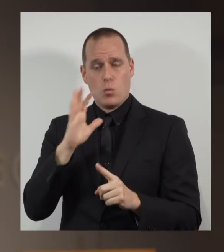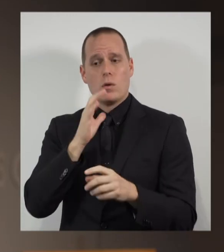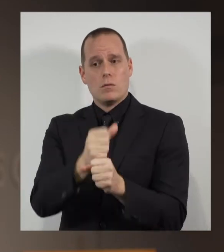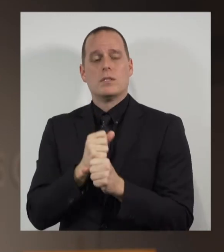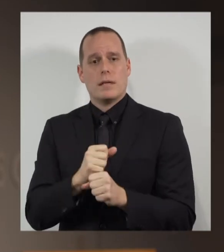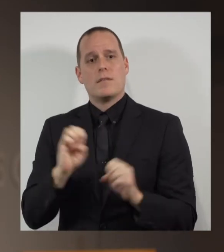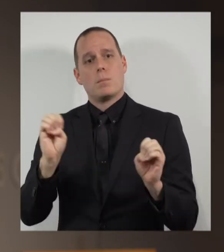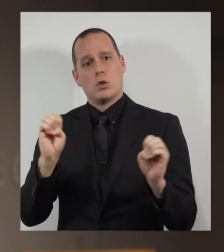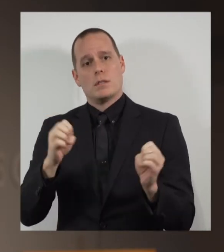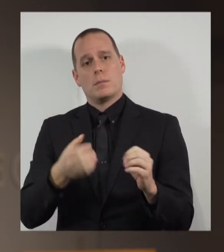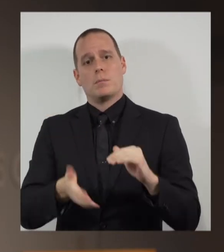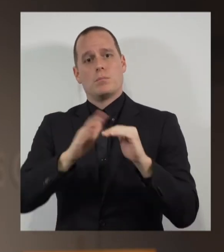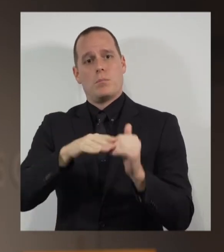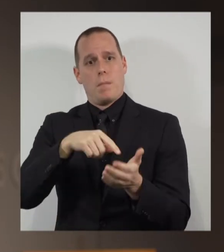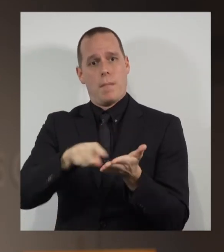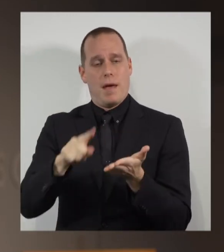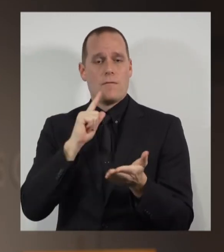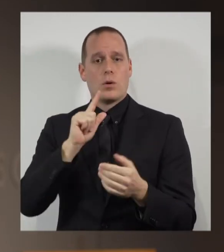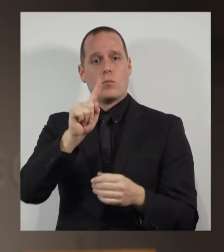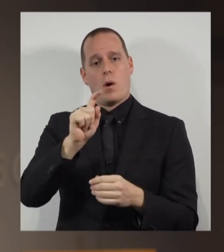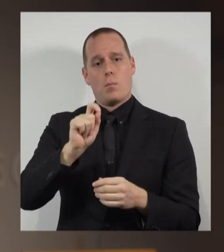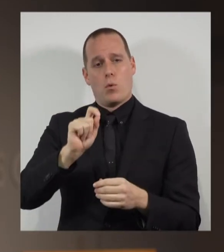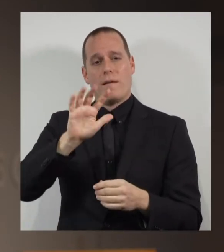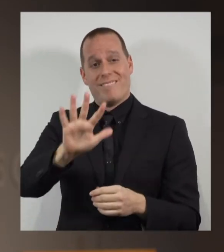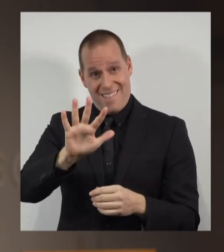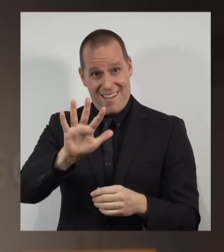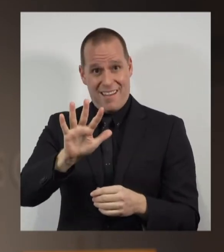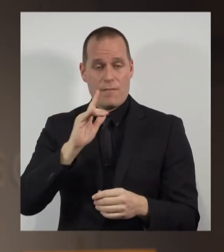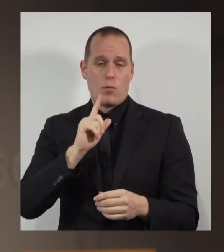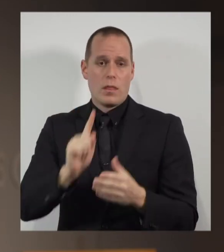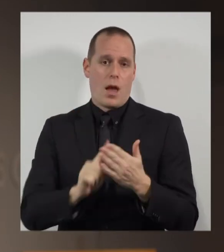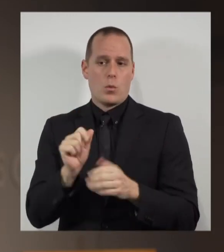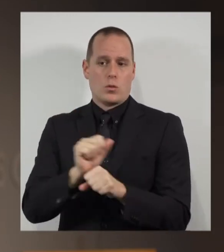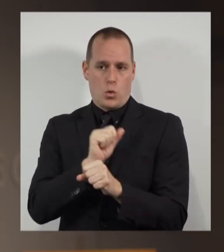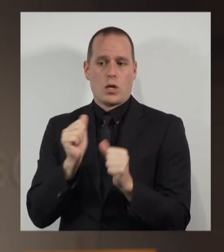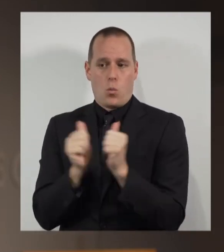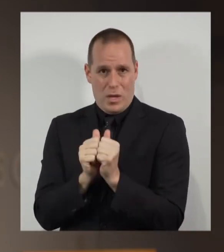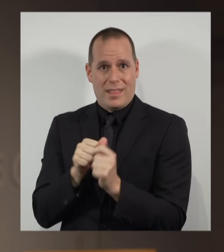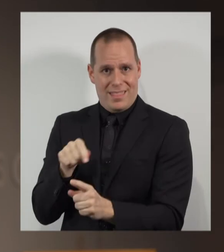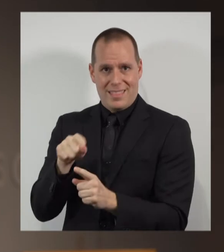receive Emergency Premium Pay at time and a half for the hours they work onsite.